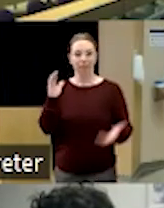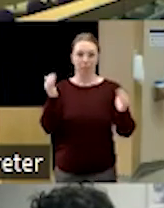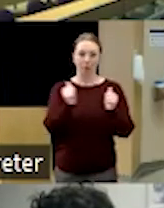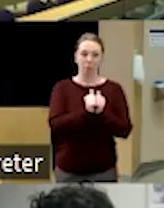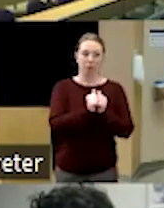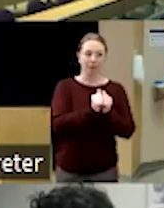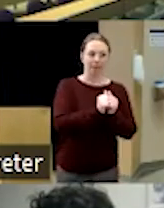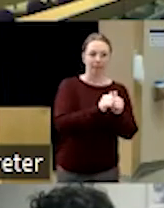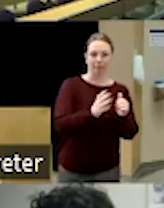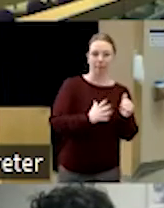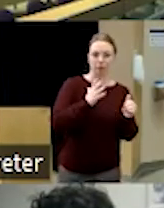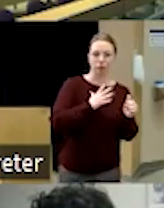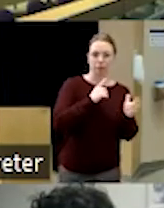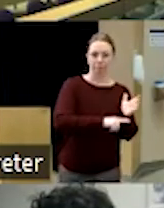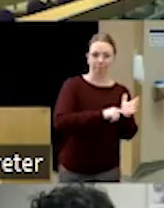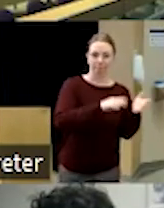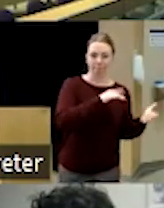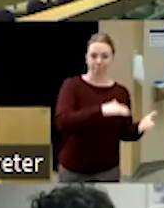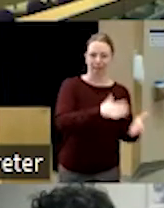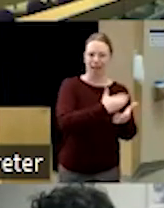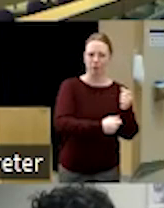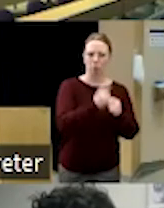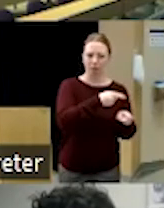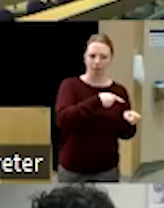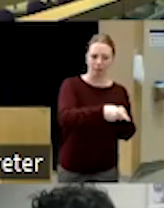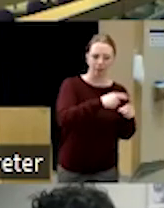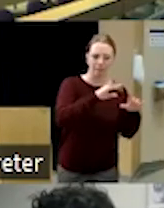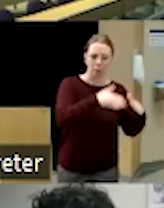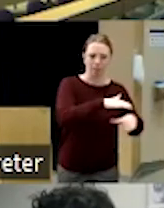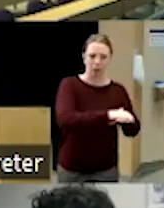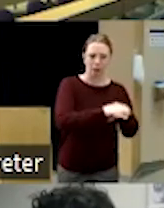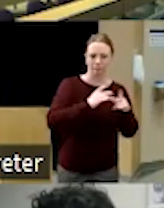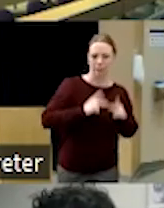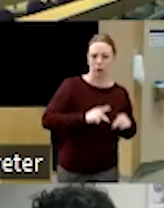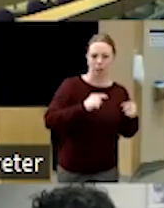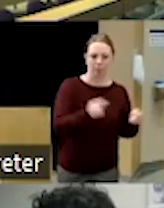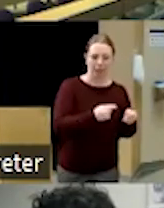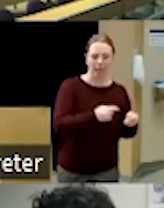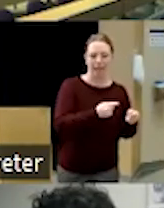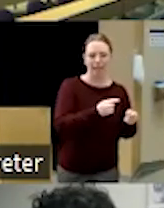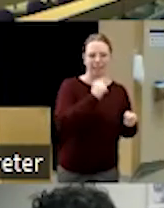into pain intensity and it's not the highest score um I also think that physical function